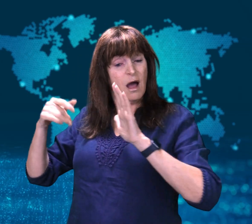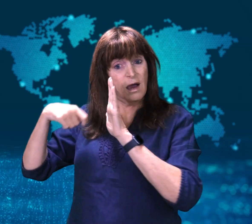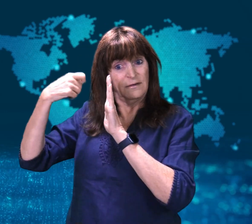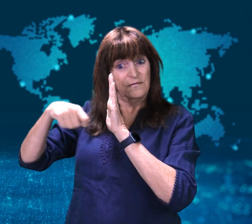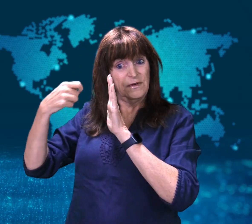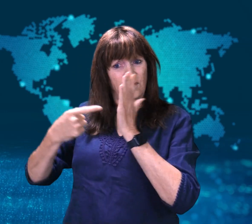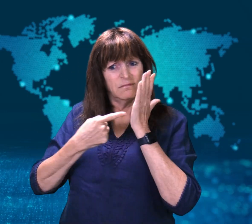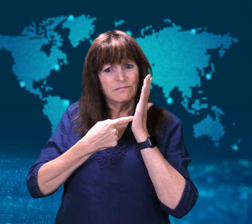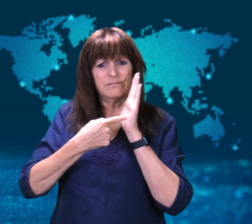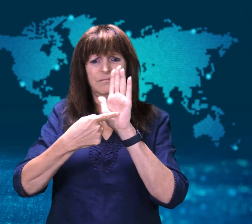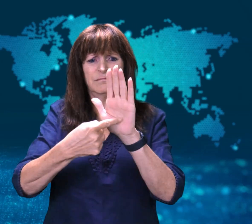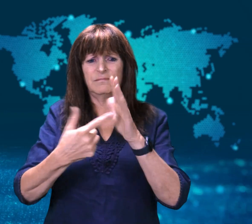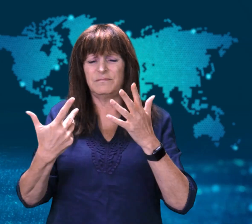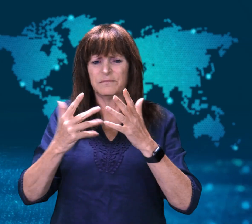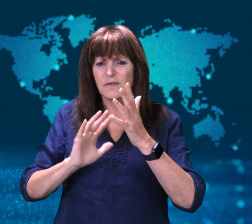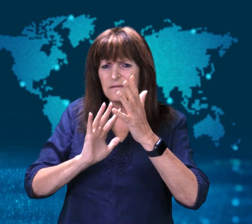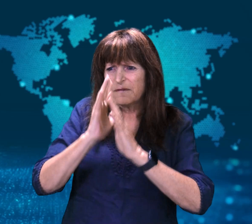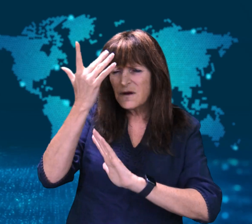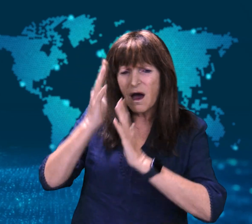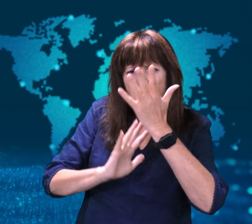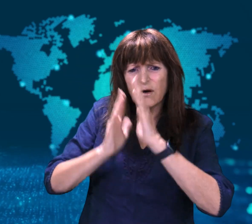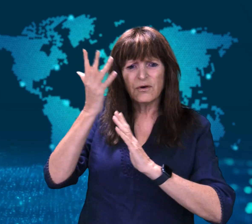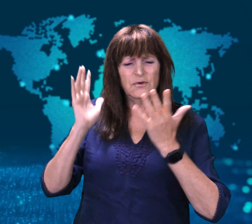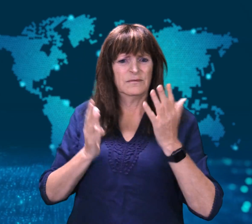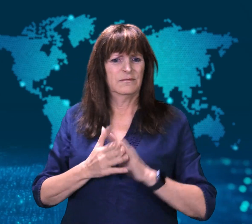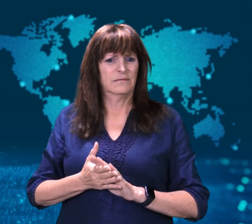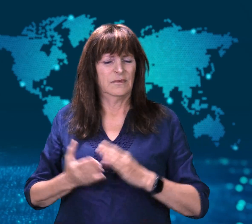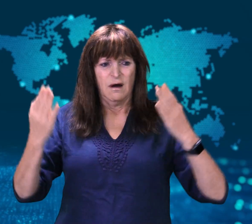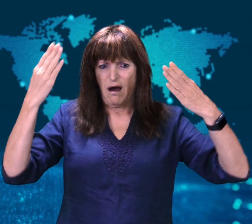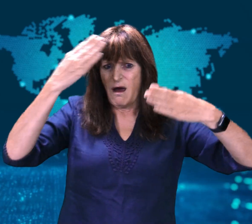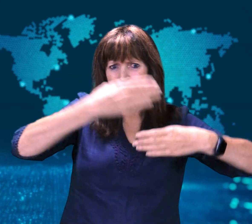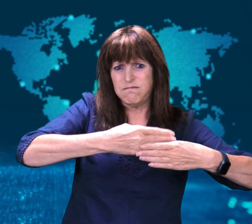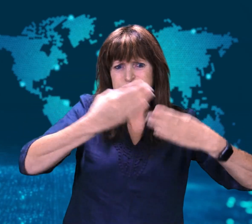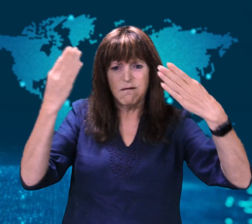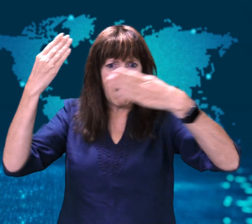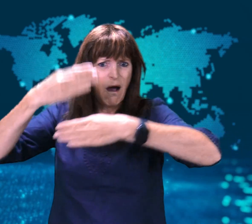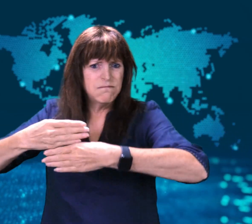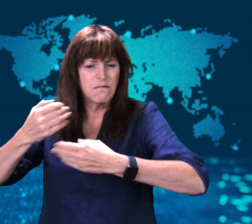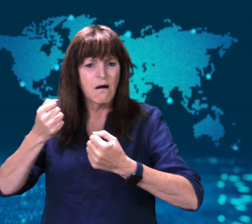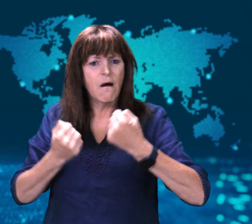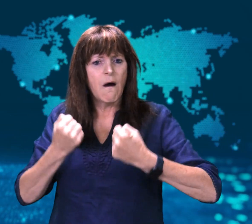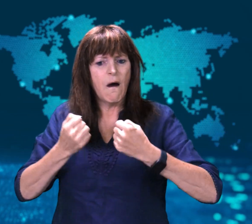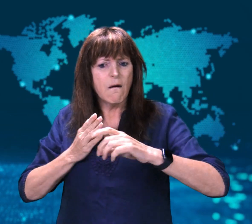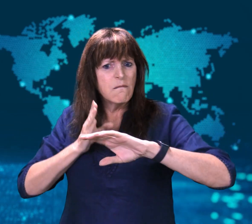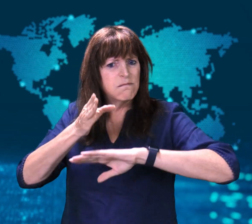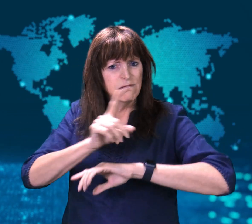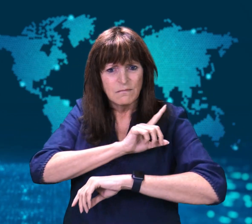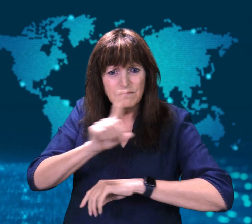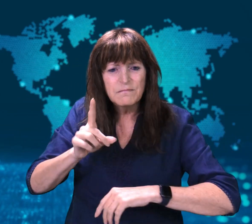Online videos showed fires, roadblocks,